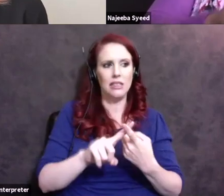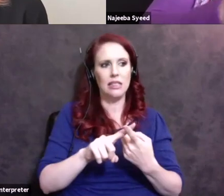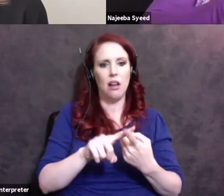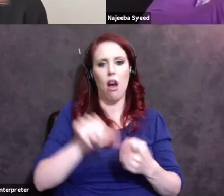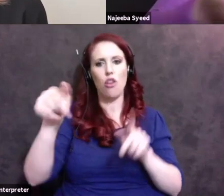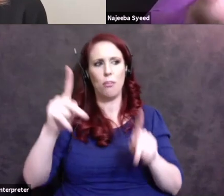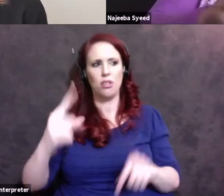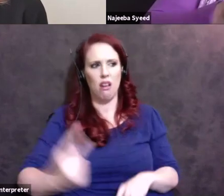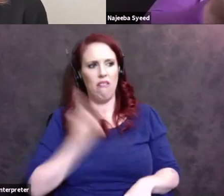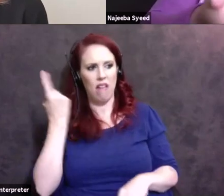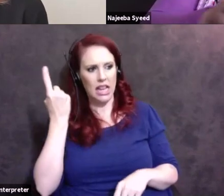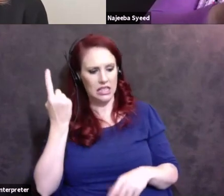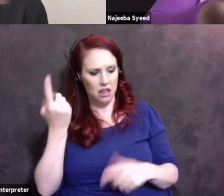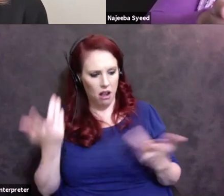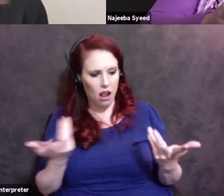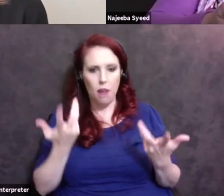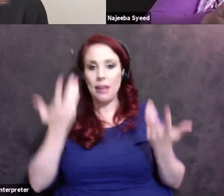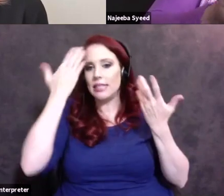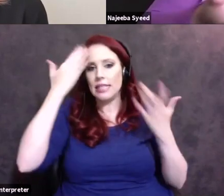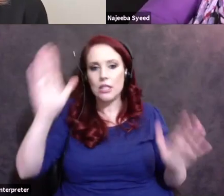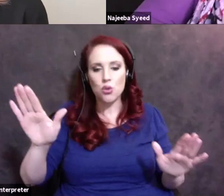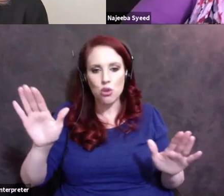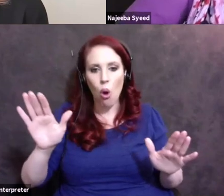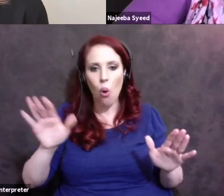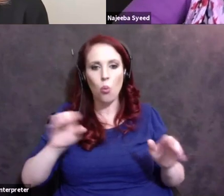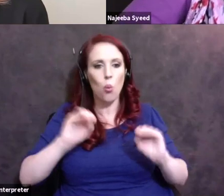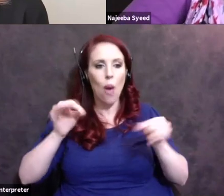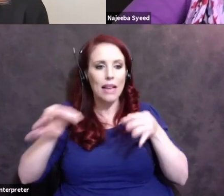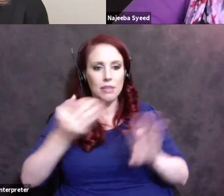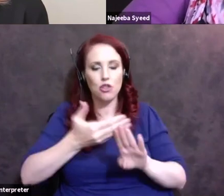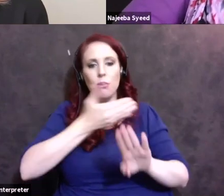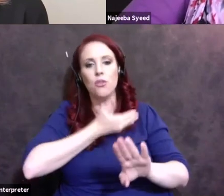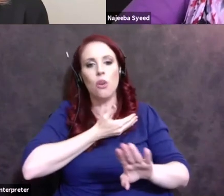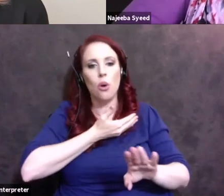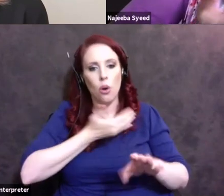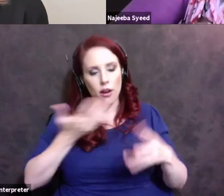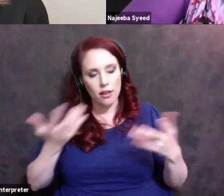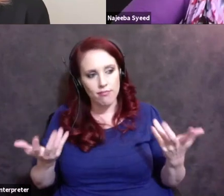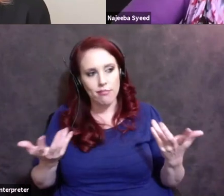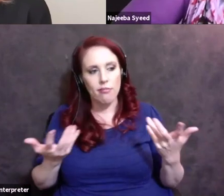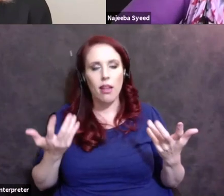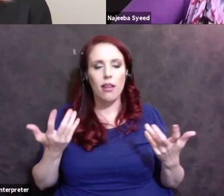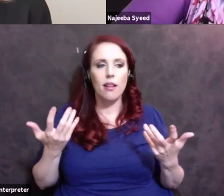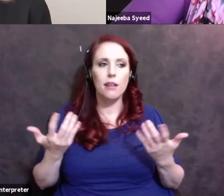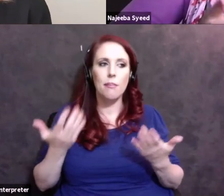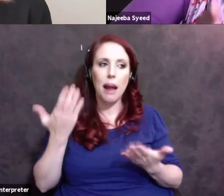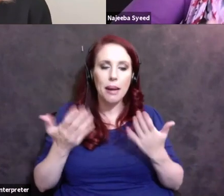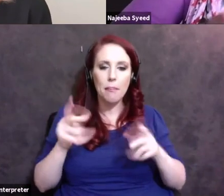there wasn't a kind of explanation ahead of time then people can take things personally.